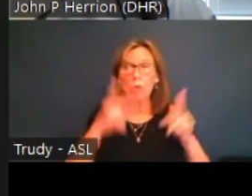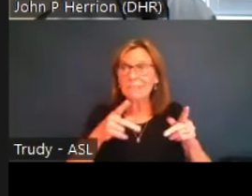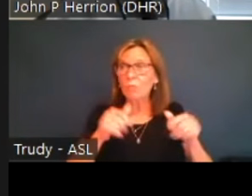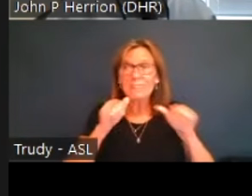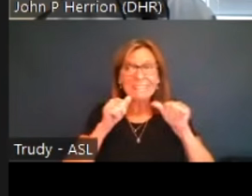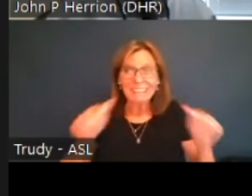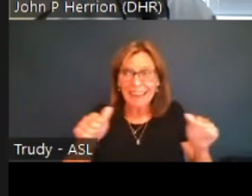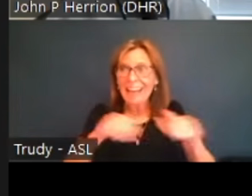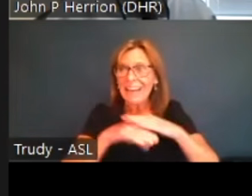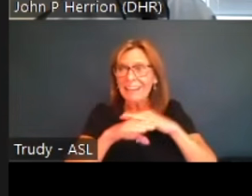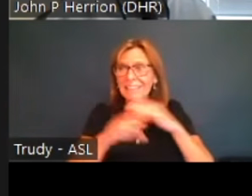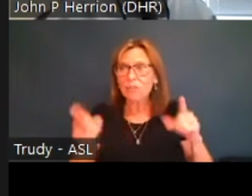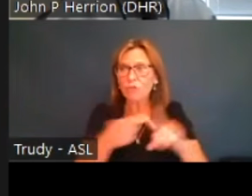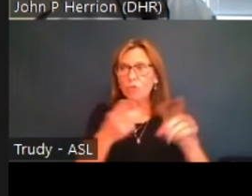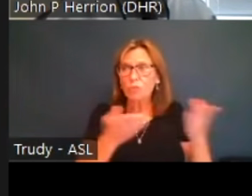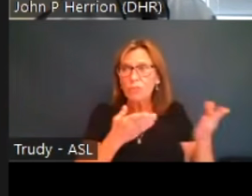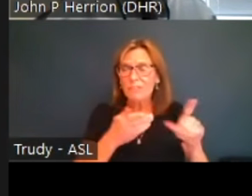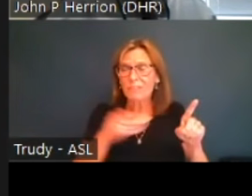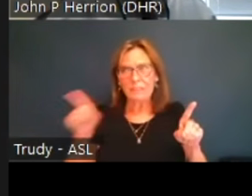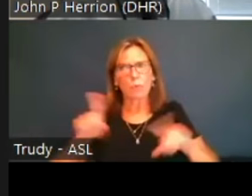the state human rights law,